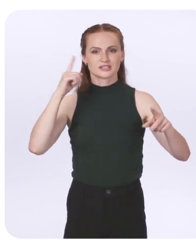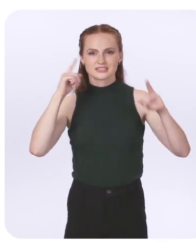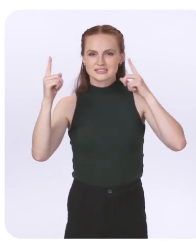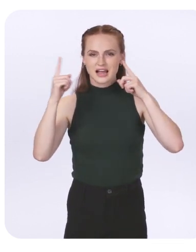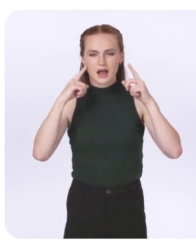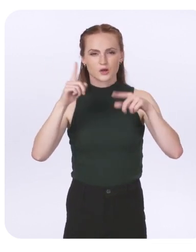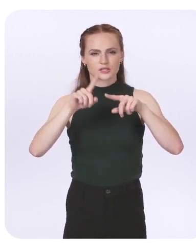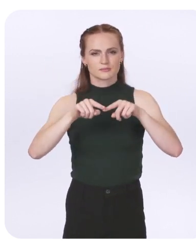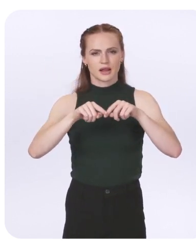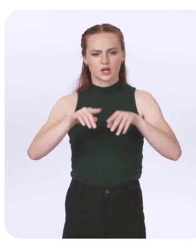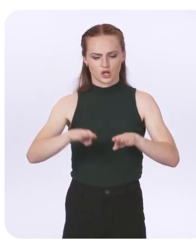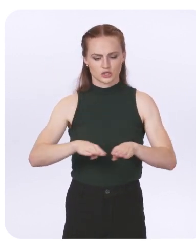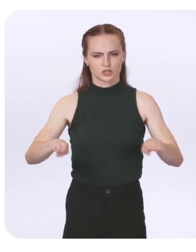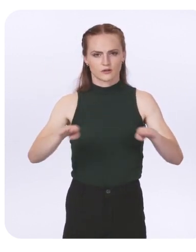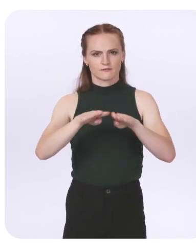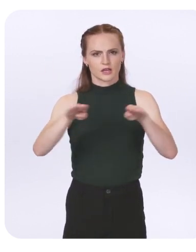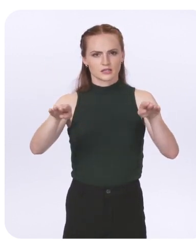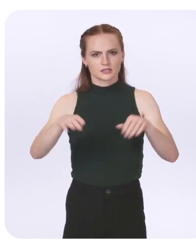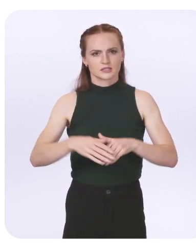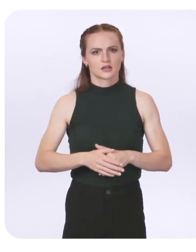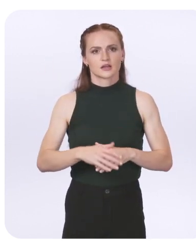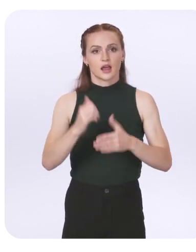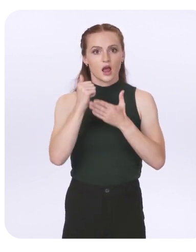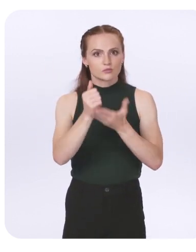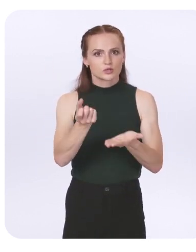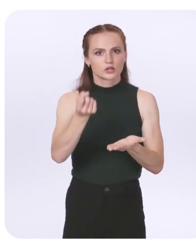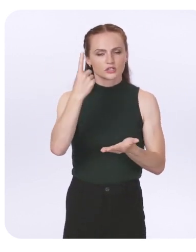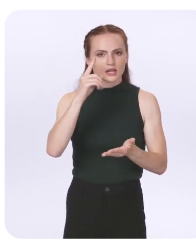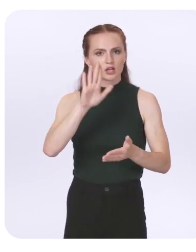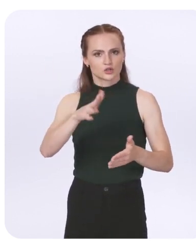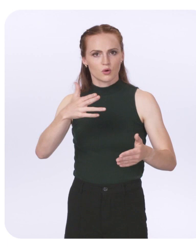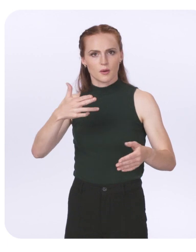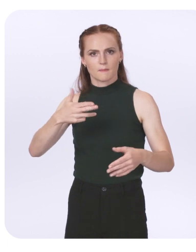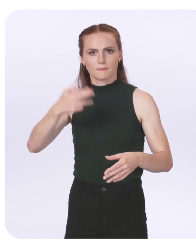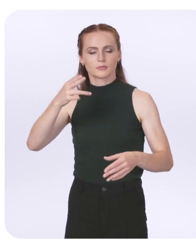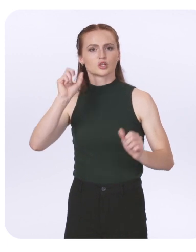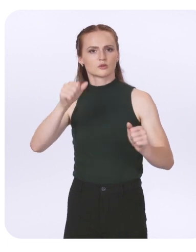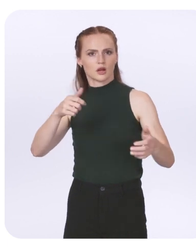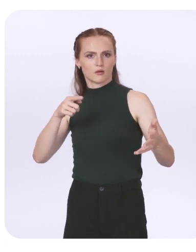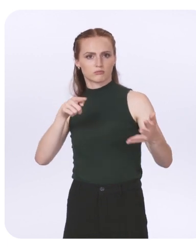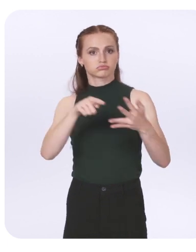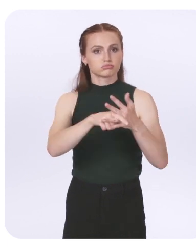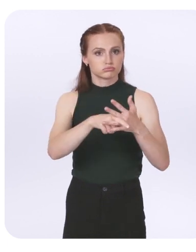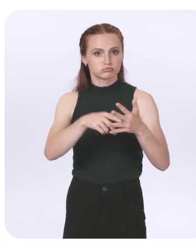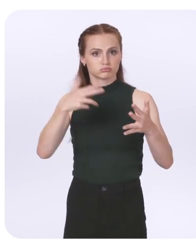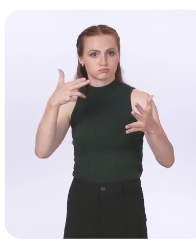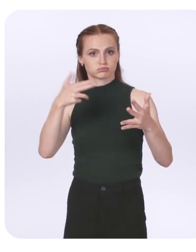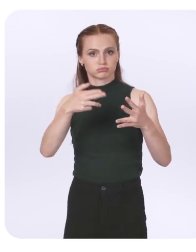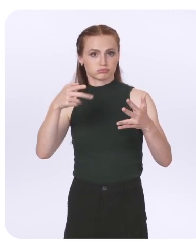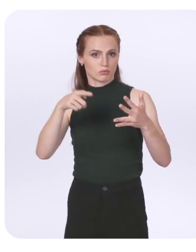which helps you understand if your bullets can penetrate through a surface, or help you pinpoint another player’s position